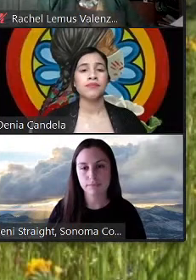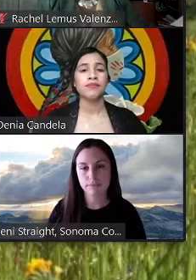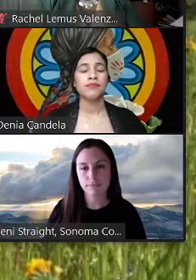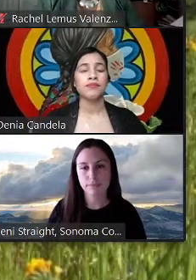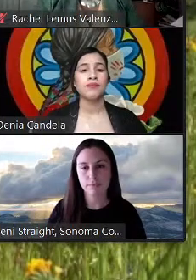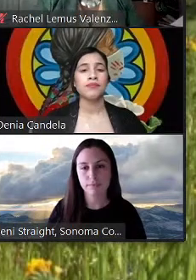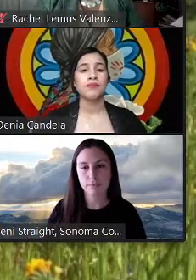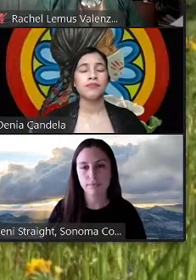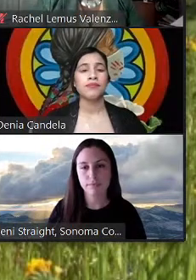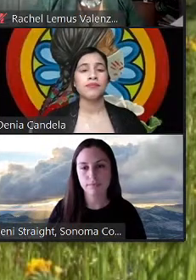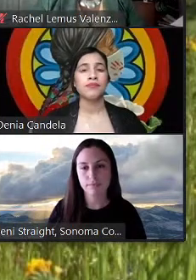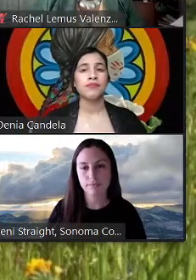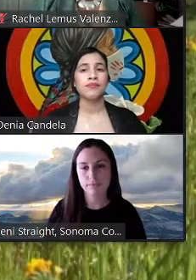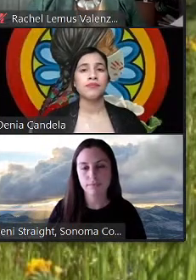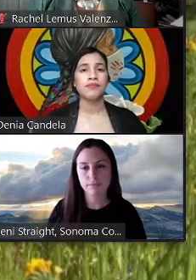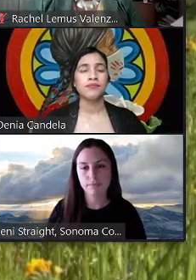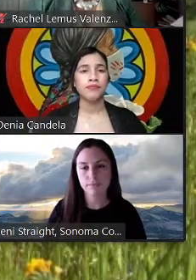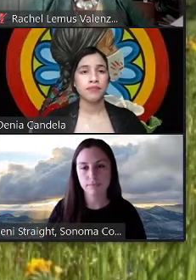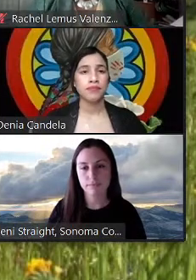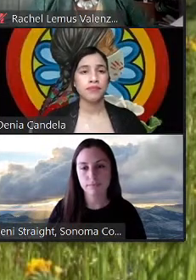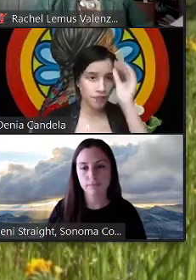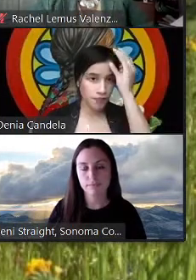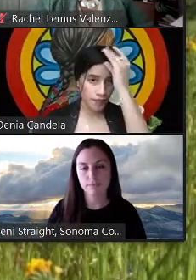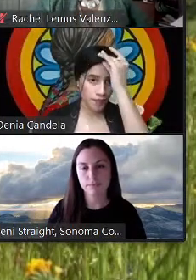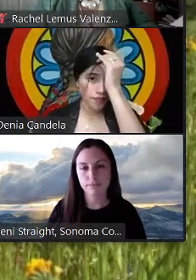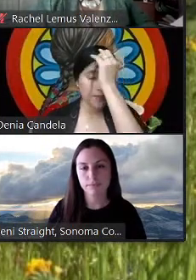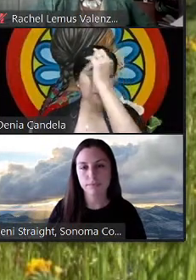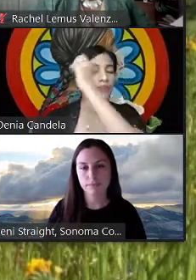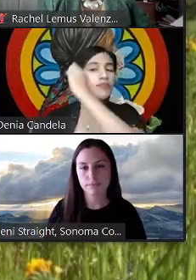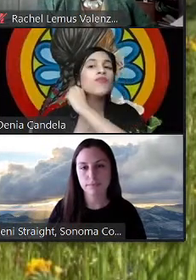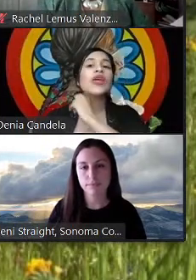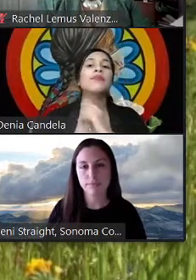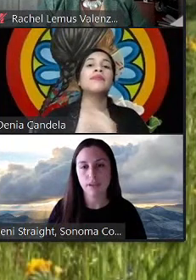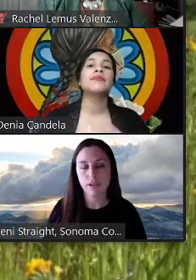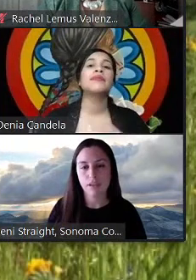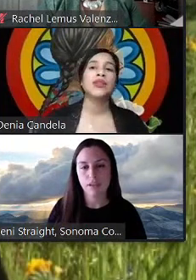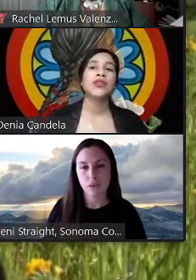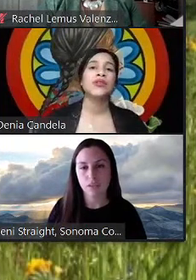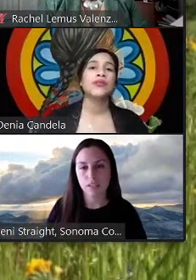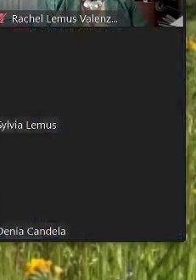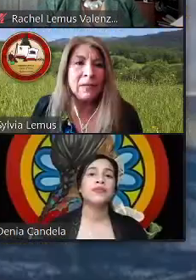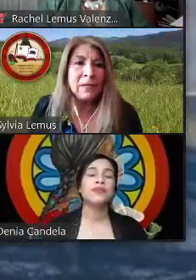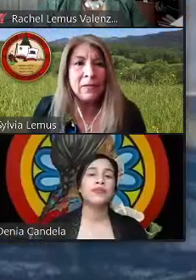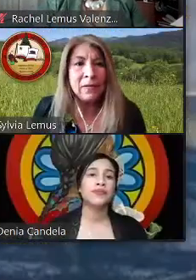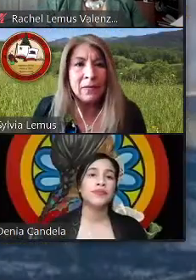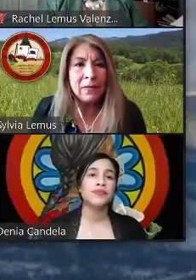that, but I could do so in a situation like that.